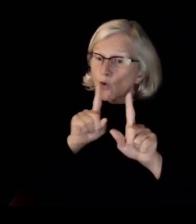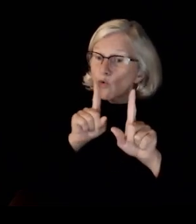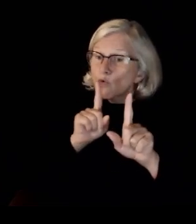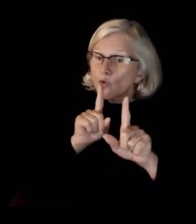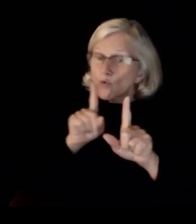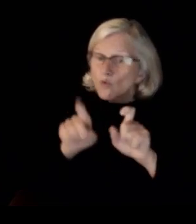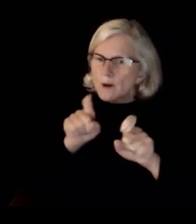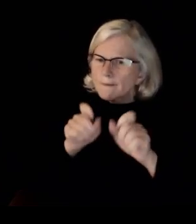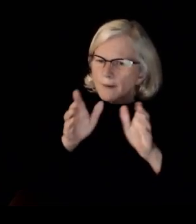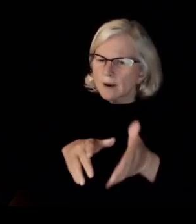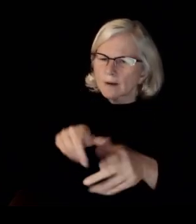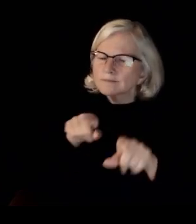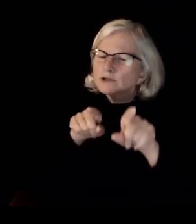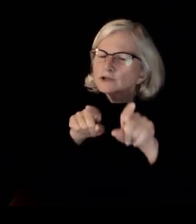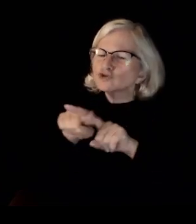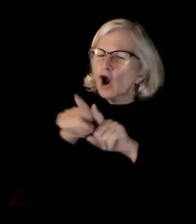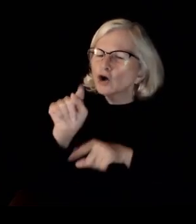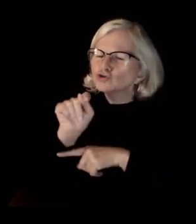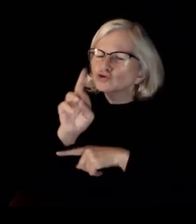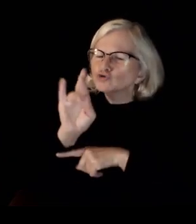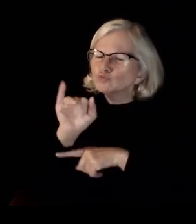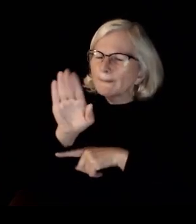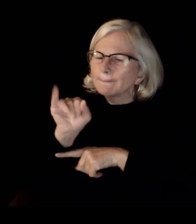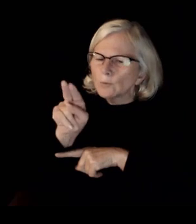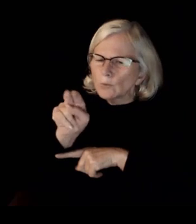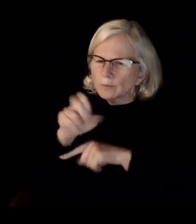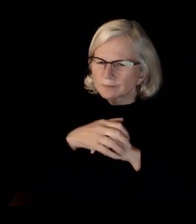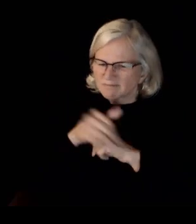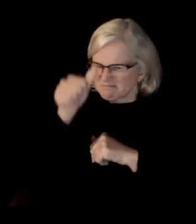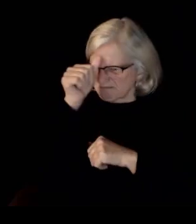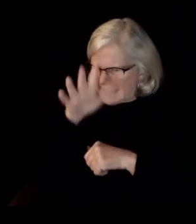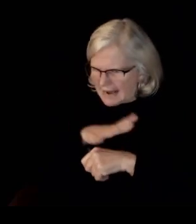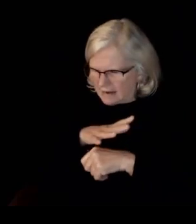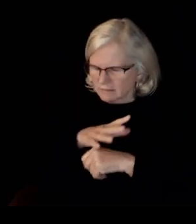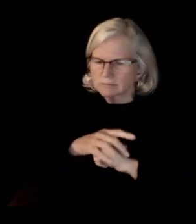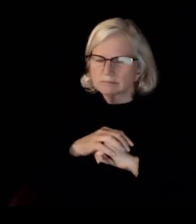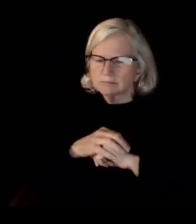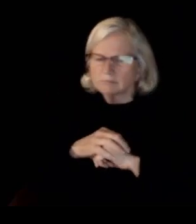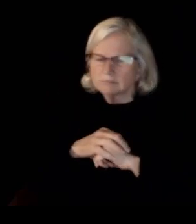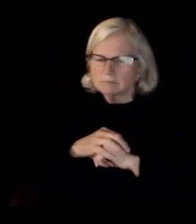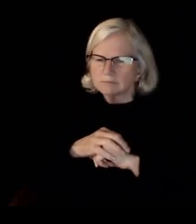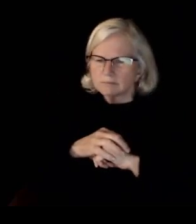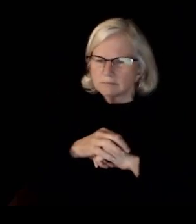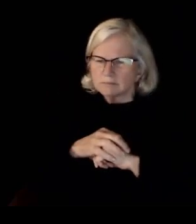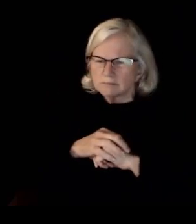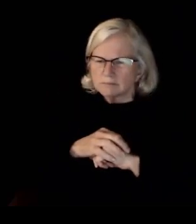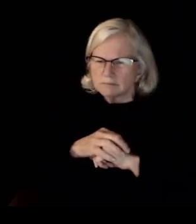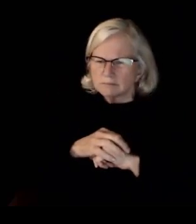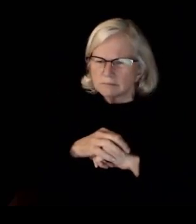Star Tribune: Hi I just wanted to revisit the talk about the impact of the mask mandate.